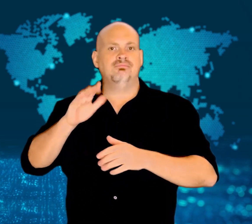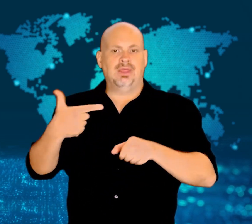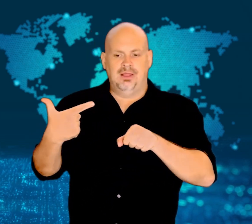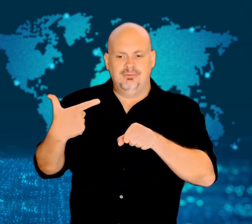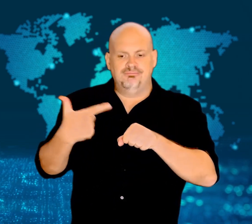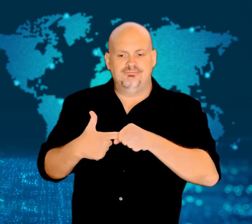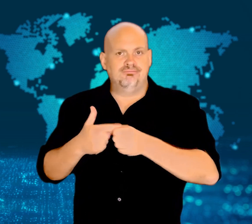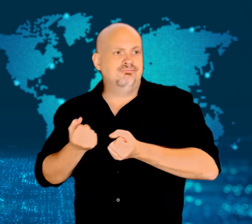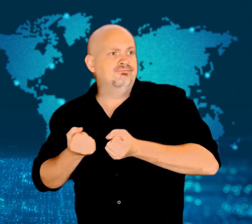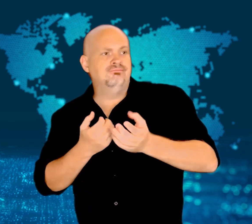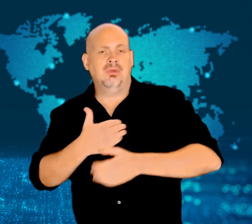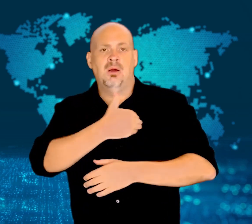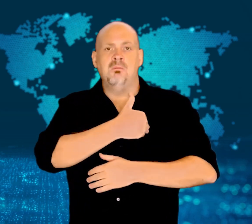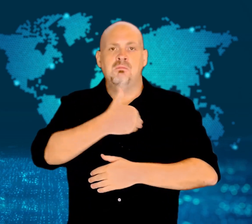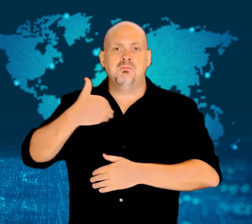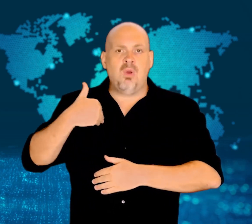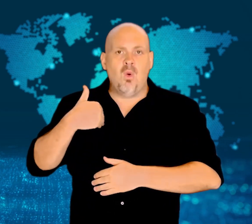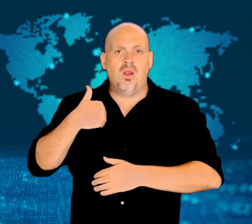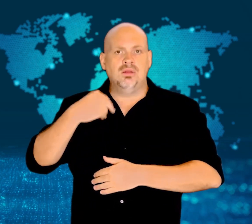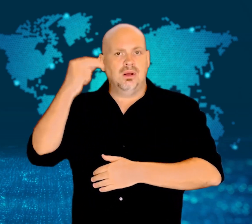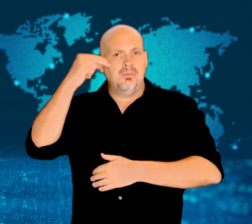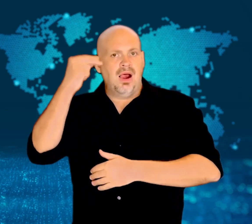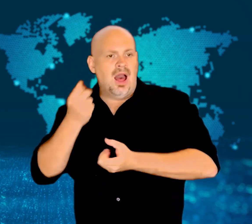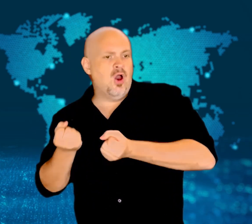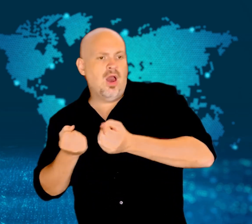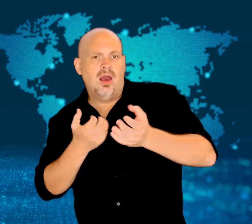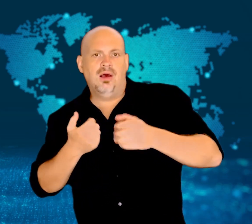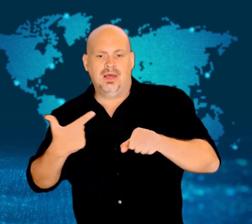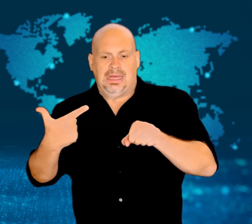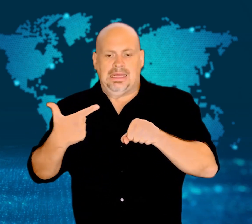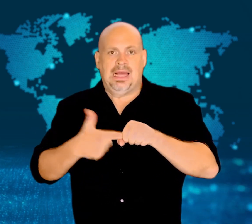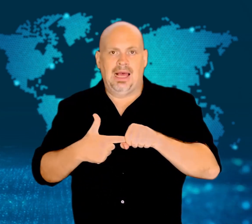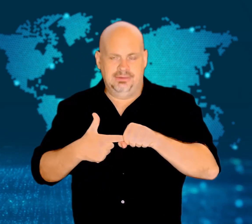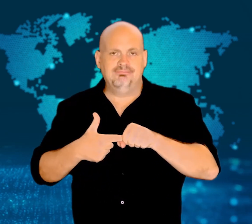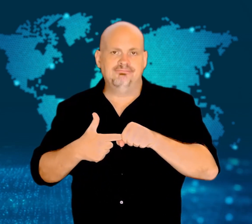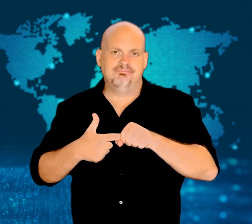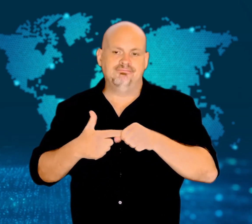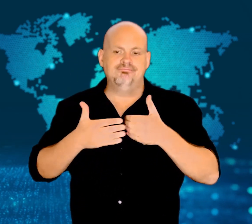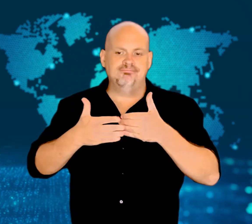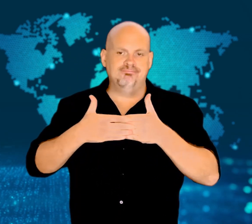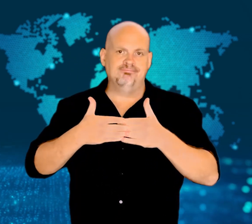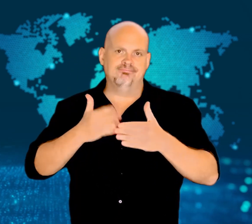Russia announced that it would begin to cut off critical gas supplies